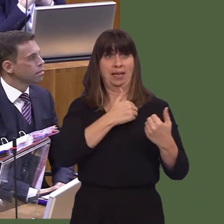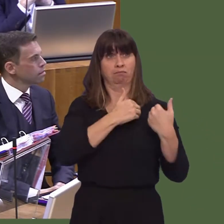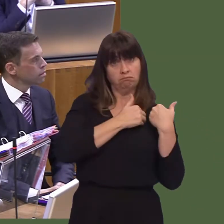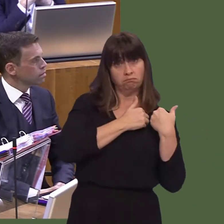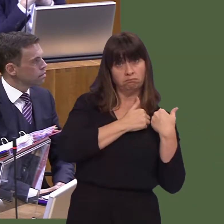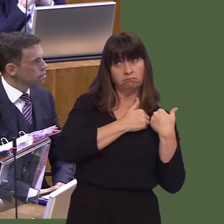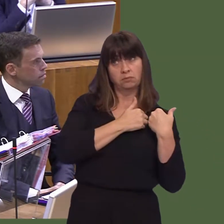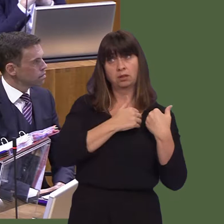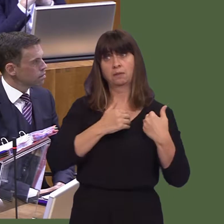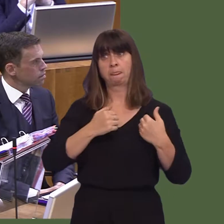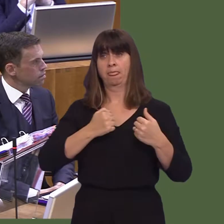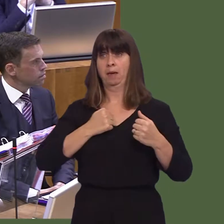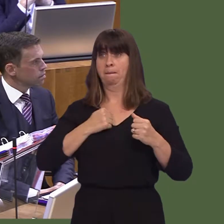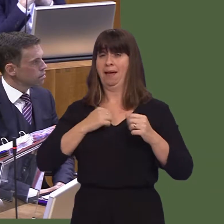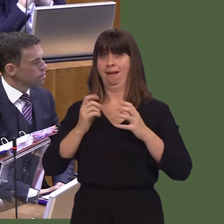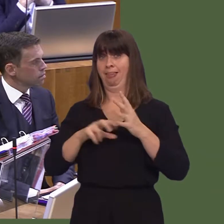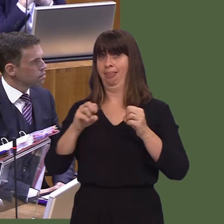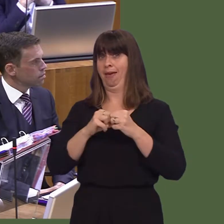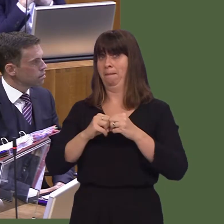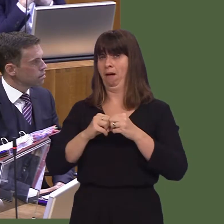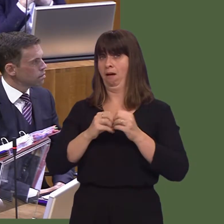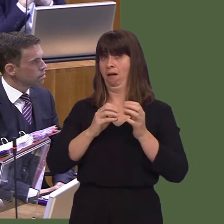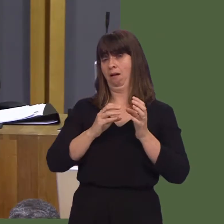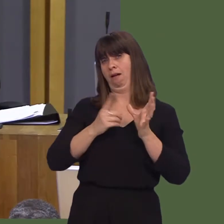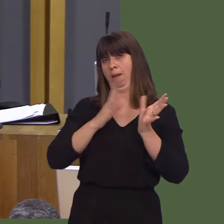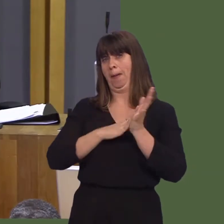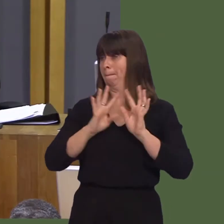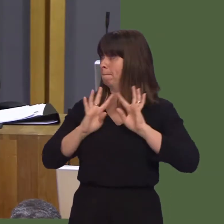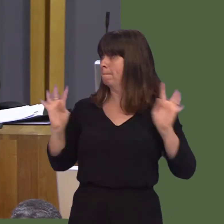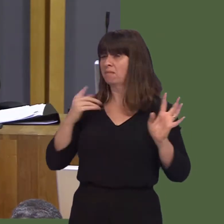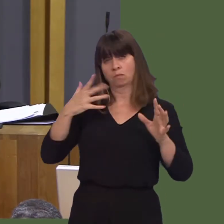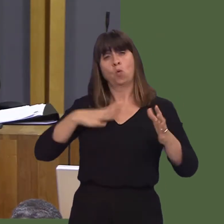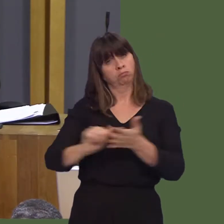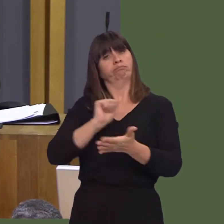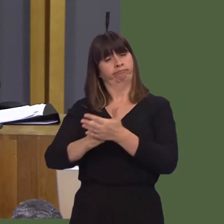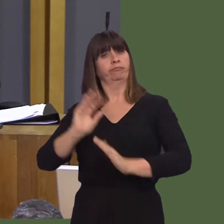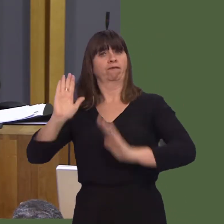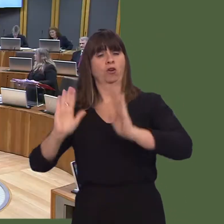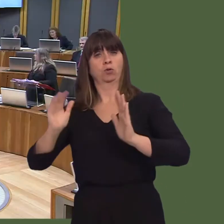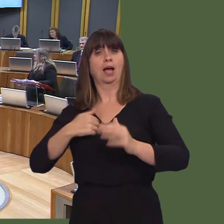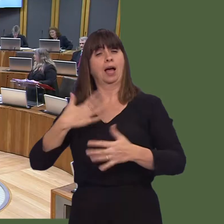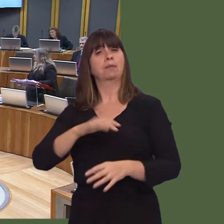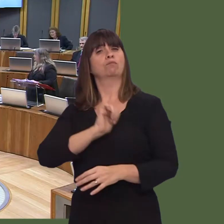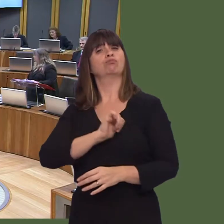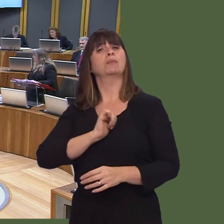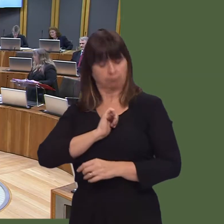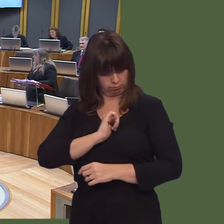My own backbenchers have been very clear that they want a vote of that sort. And we promised that voteóI promised that vote, as the Member rightly says, in the Assembly.